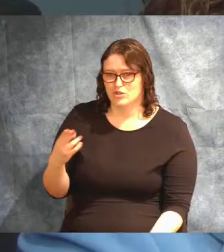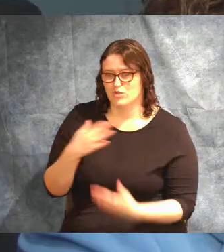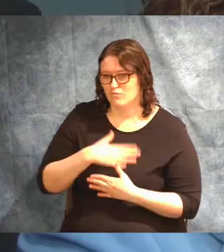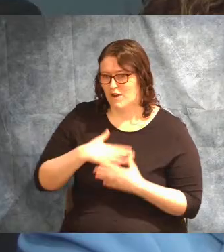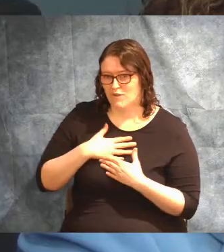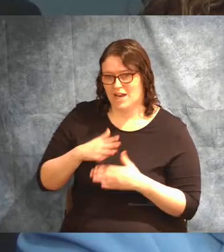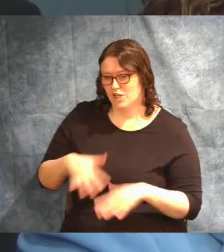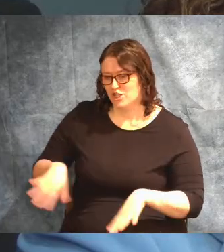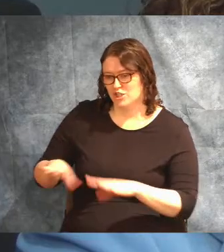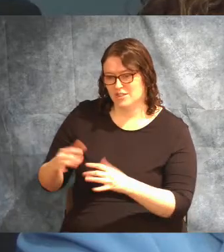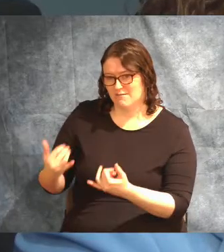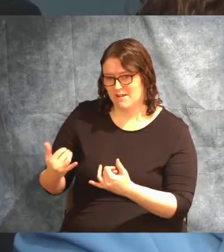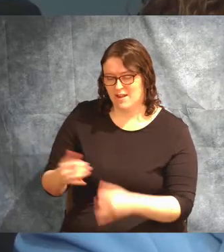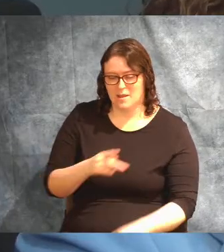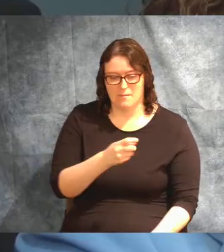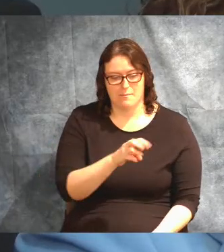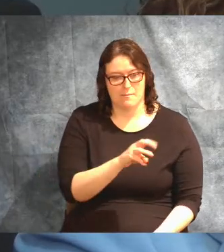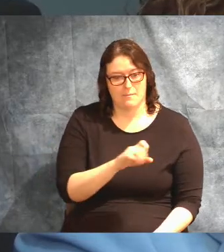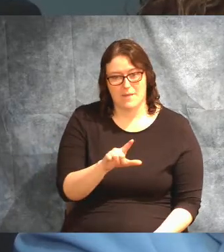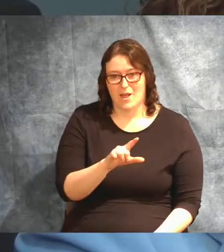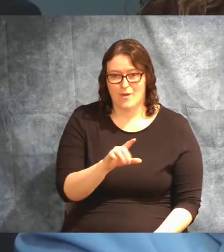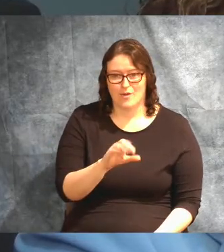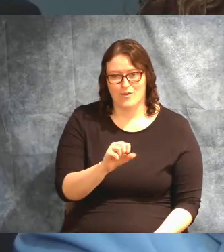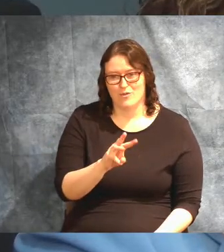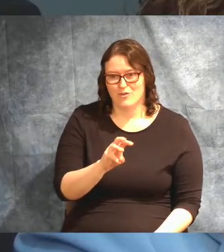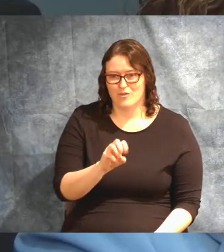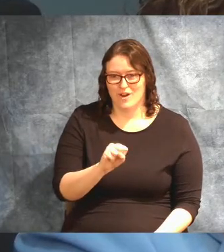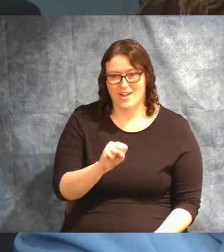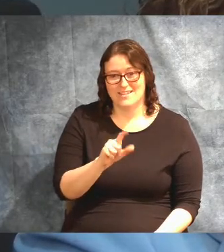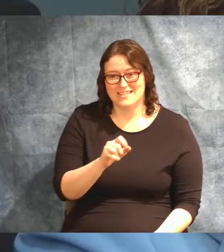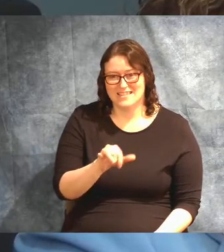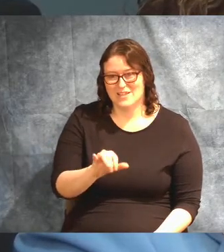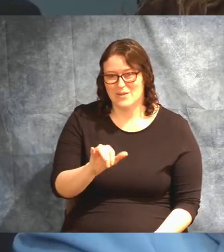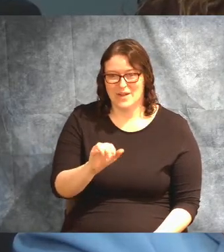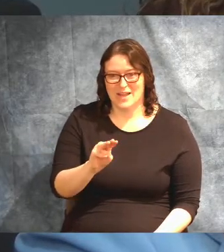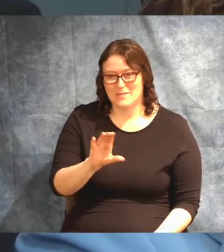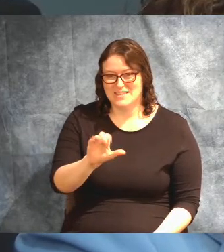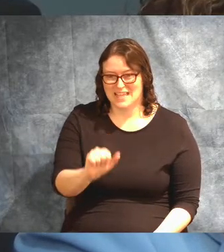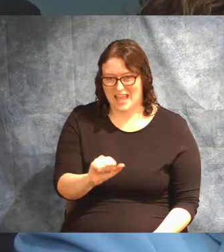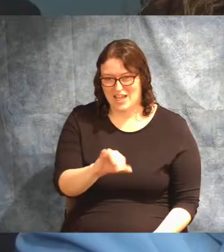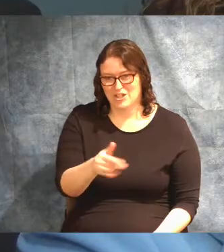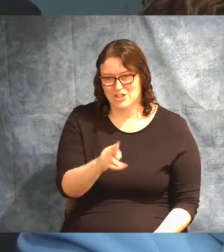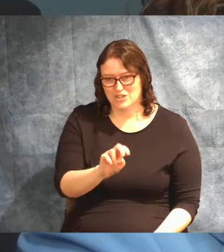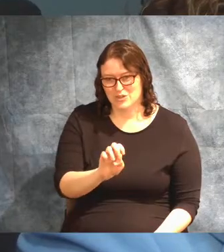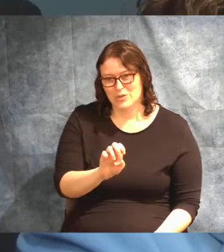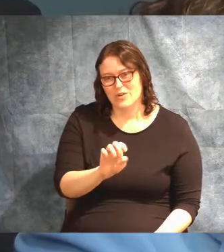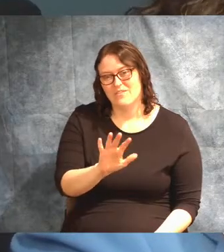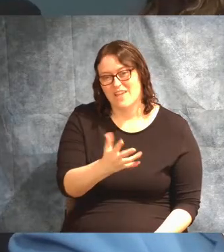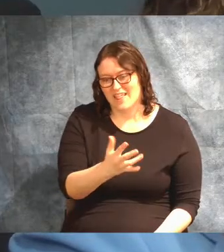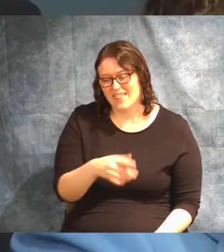They'll be at PAL Crosley YMCA on June the 5th. They'll be at the Price Hill Library on June the